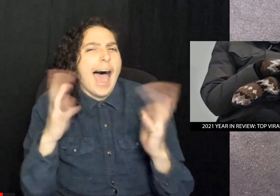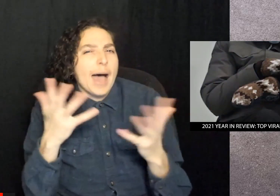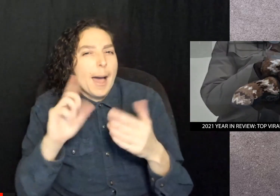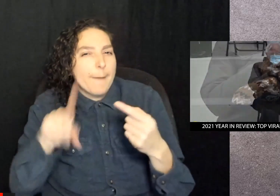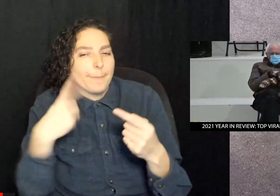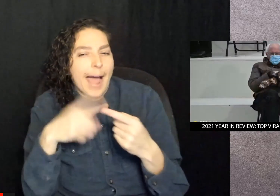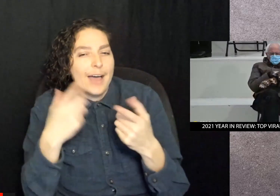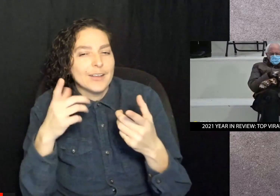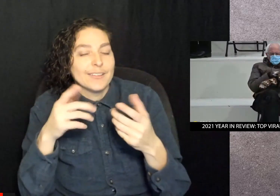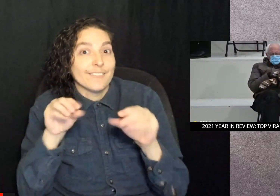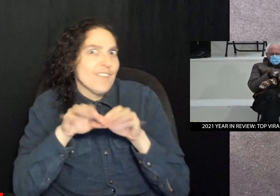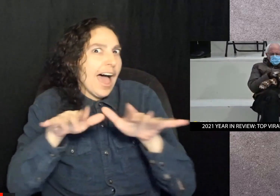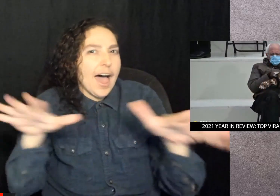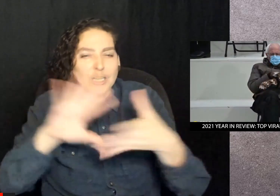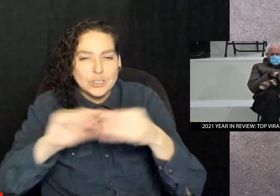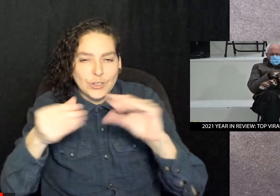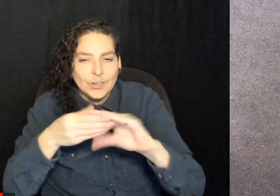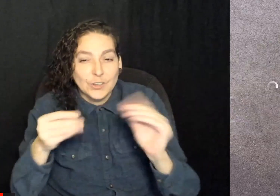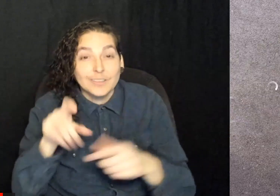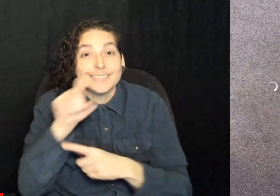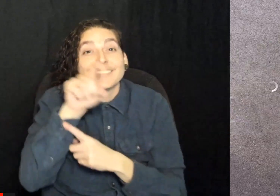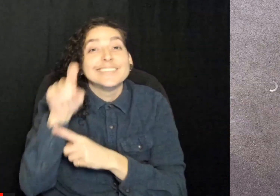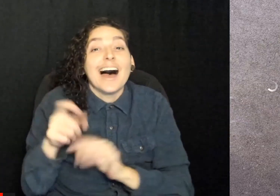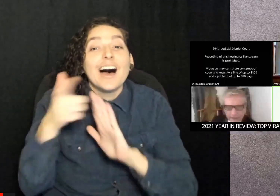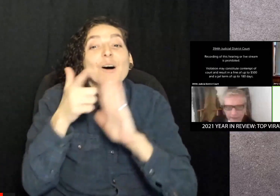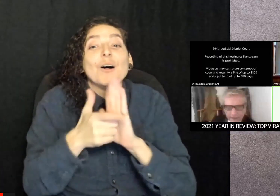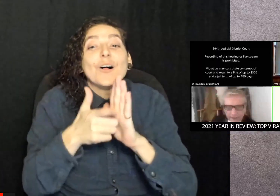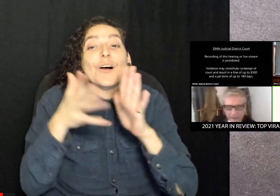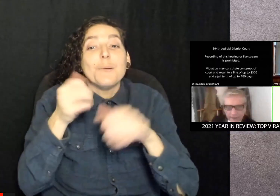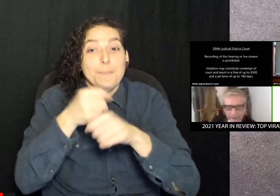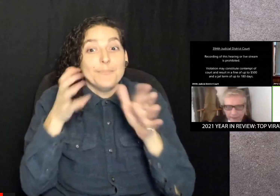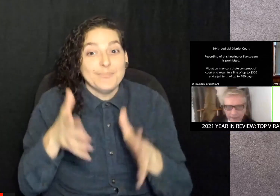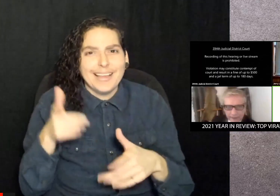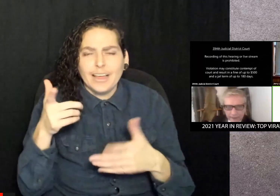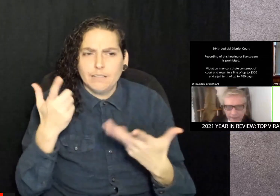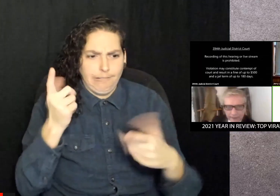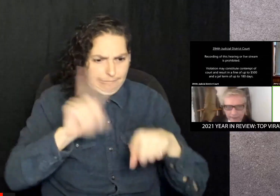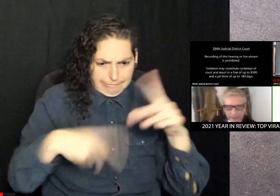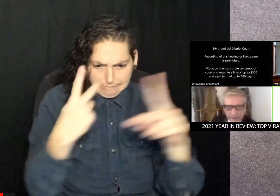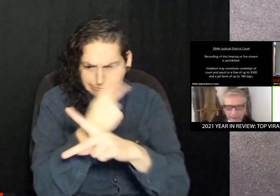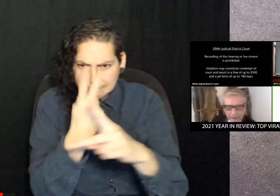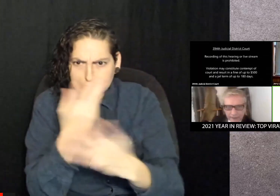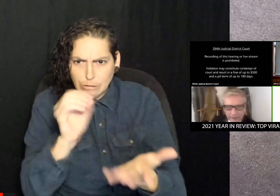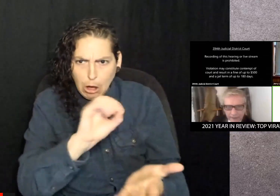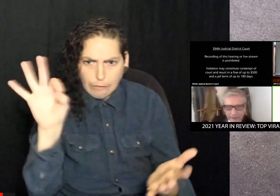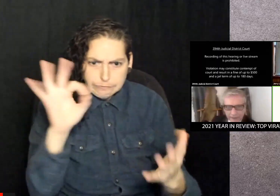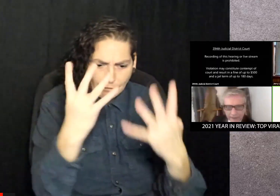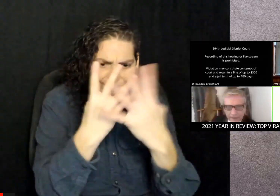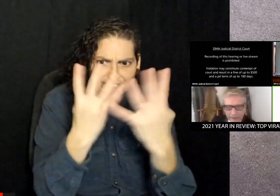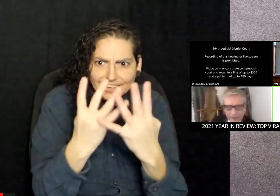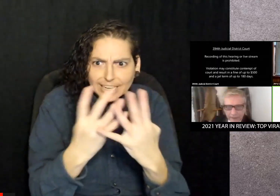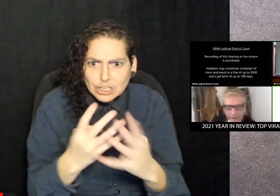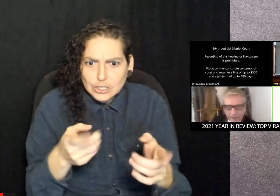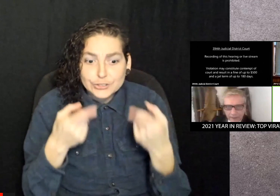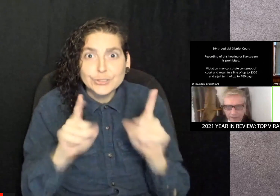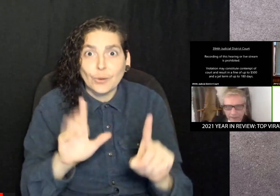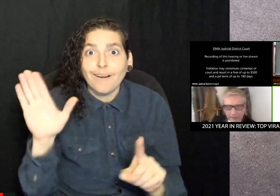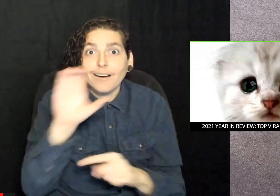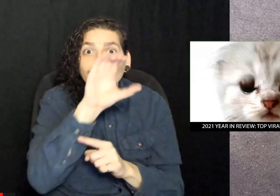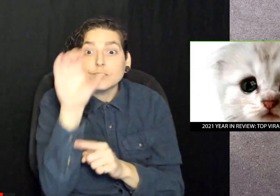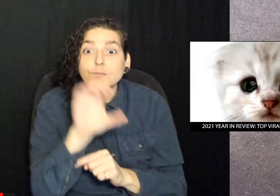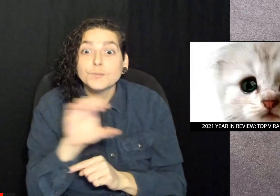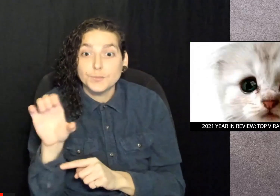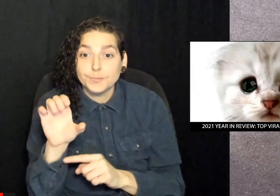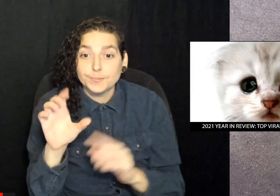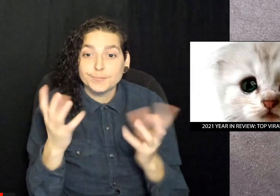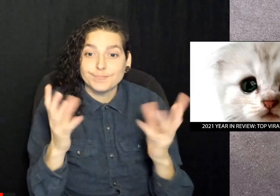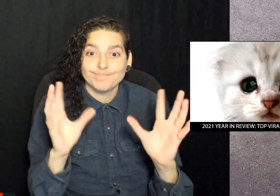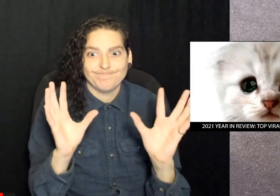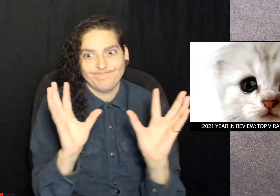and how about this viral story a Texas lawmaker couldn't figure out how to take the filter off on